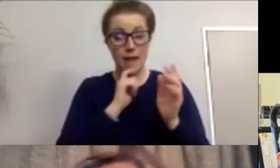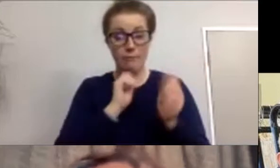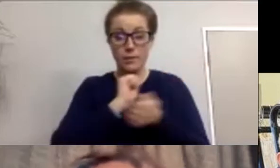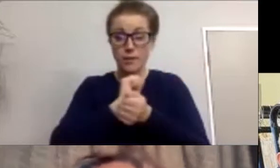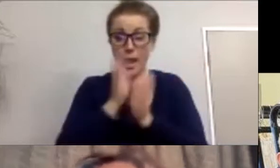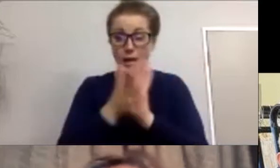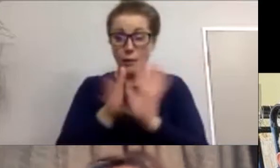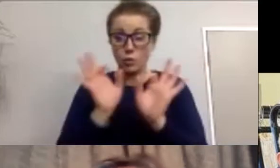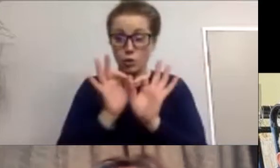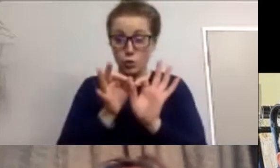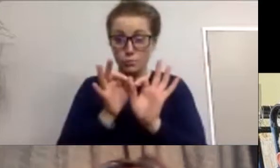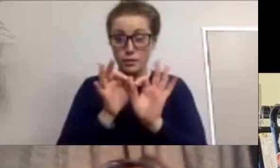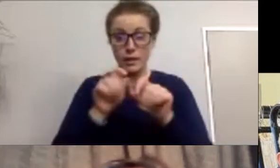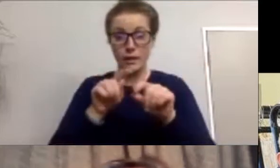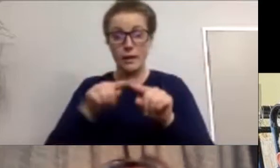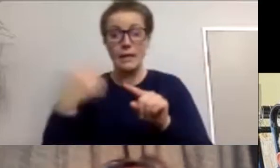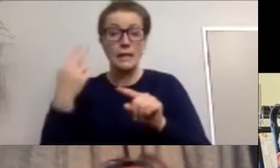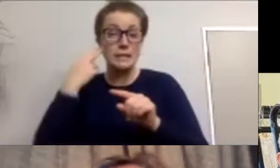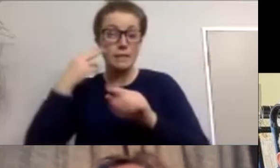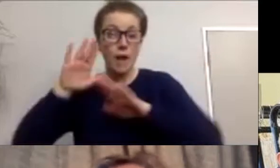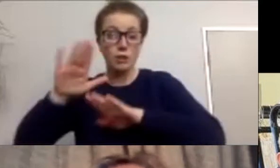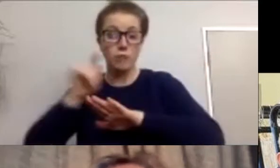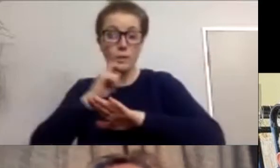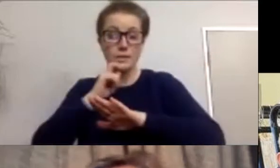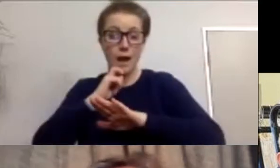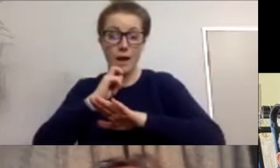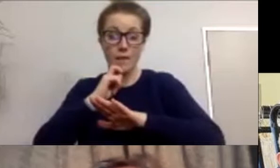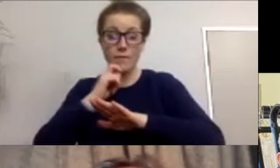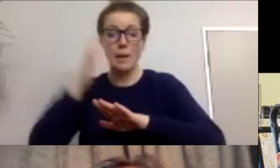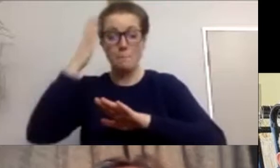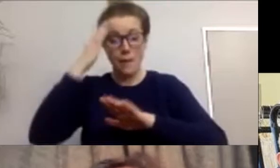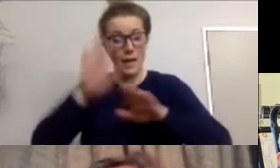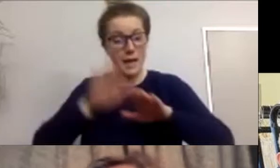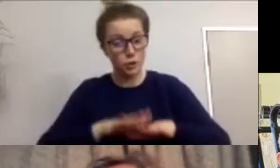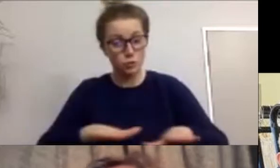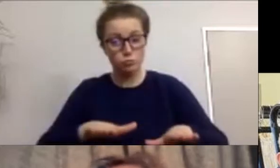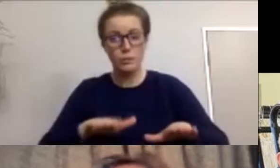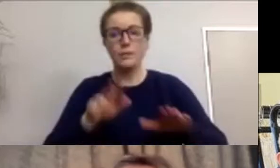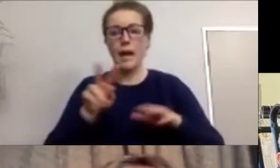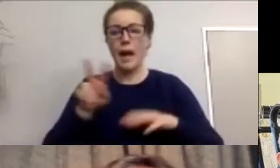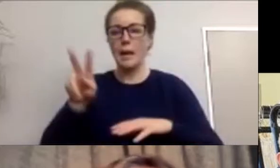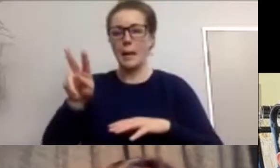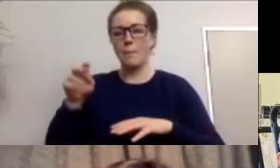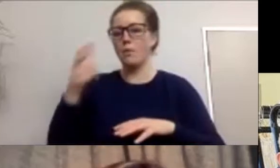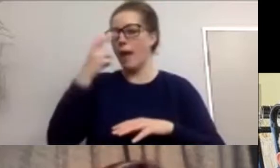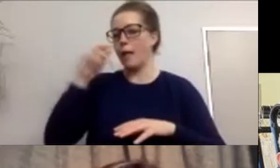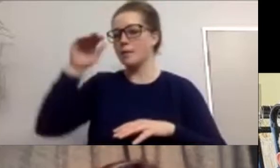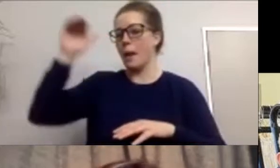staff, and mothers and children, and a couple of elderly people. And the other